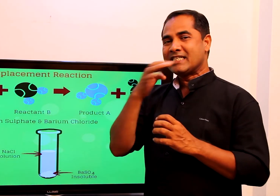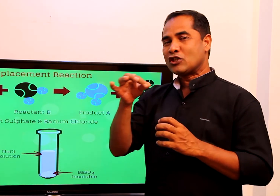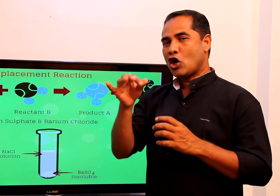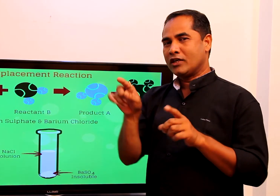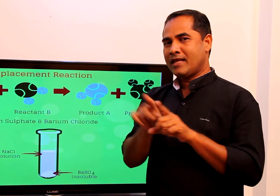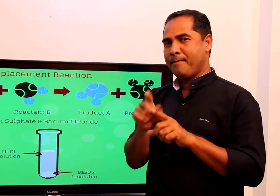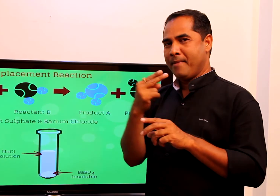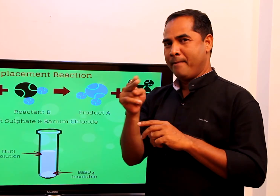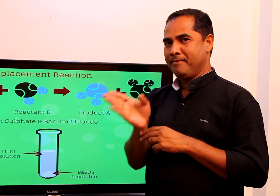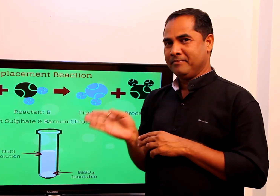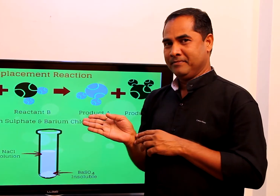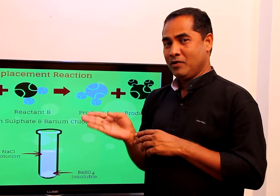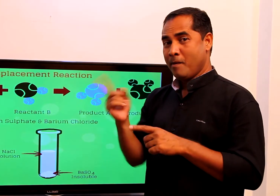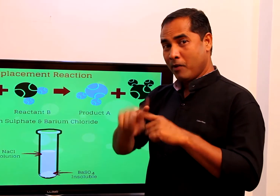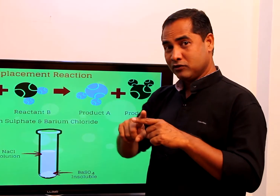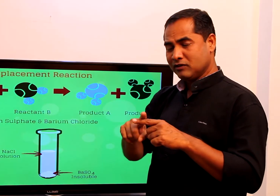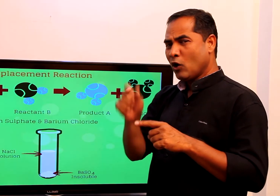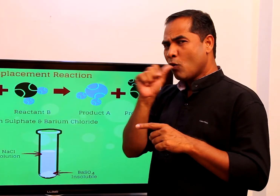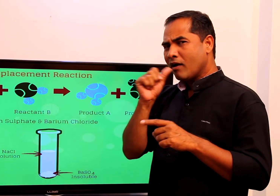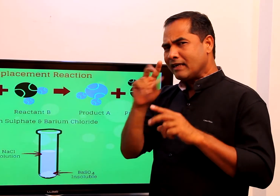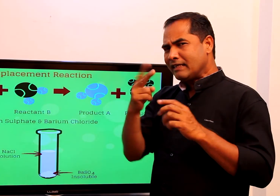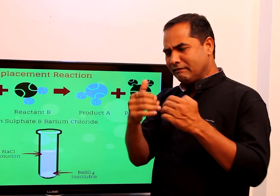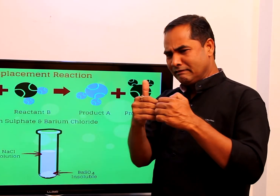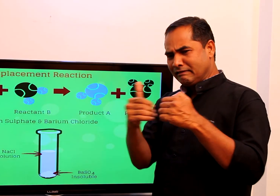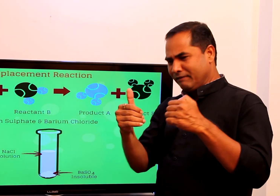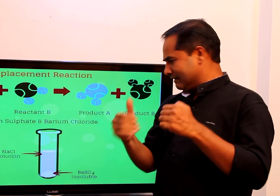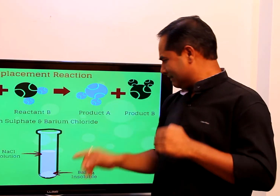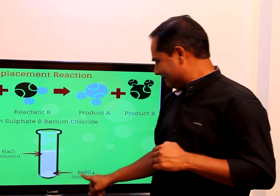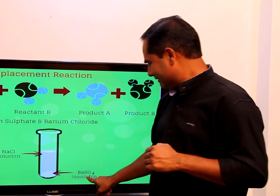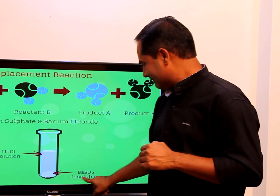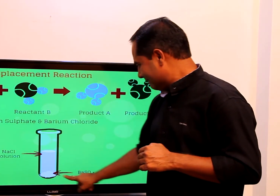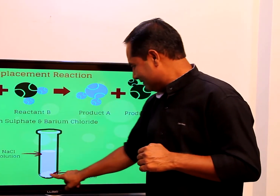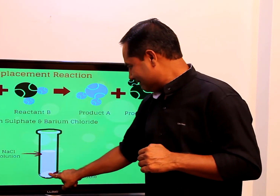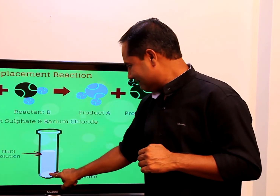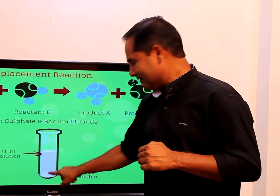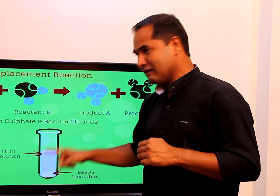which is same as 'salt' remains in the solution, whereas the